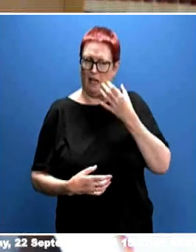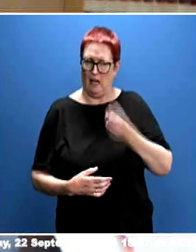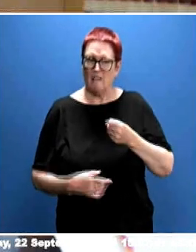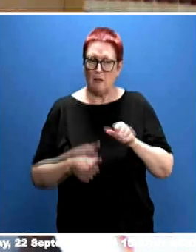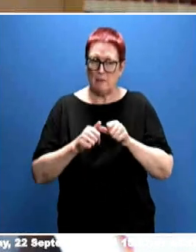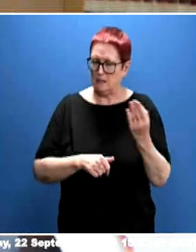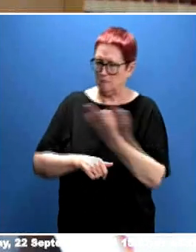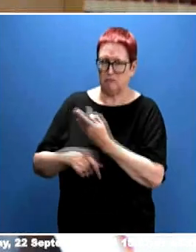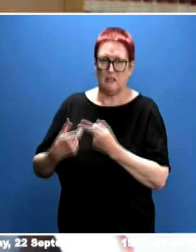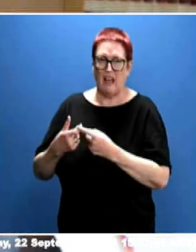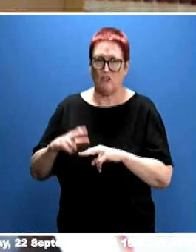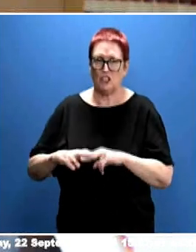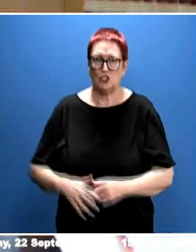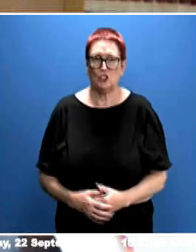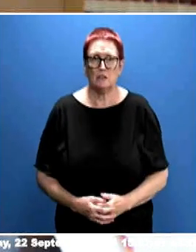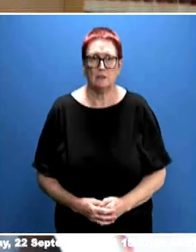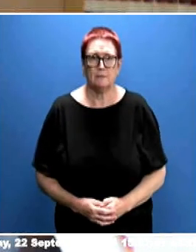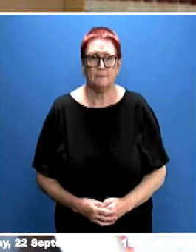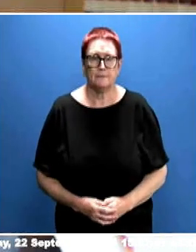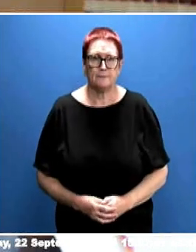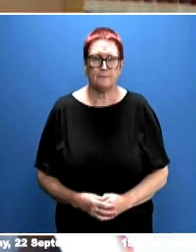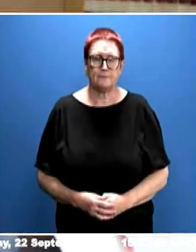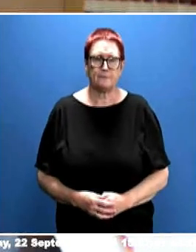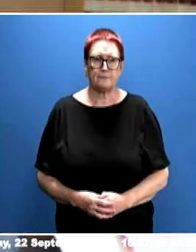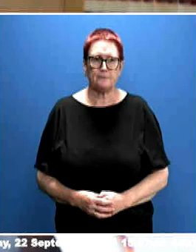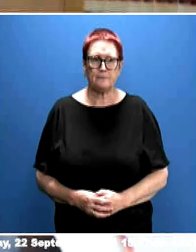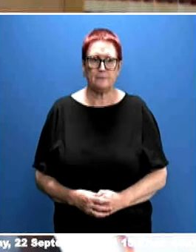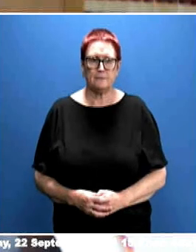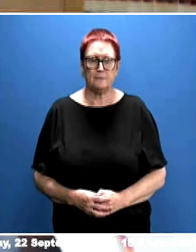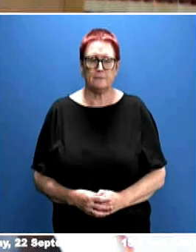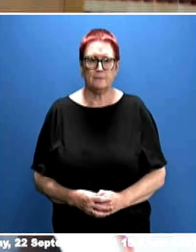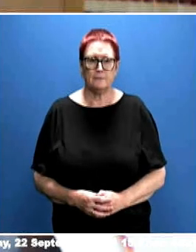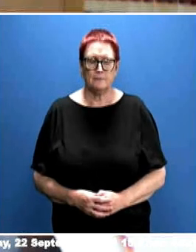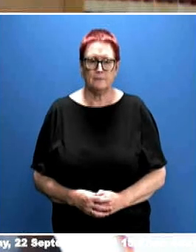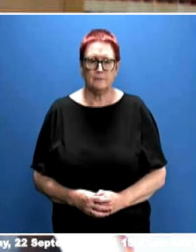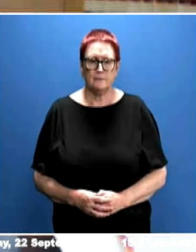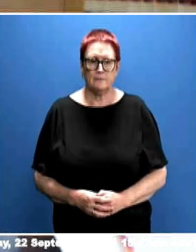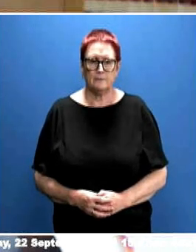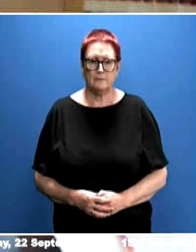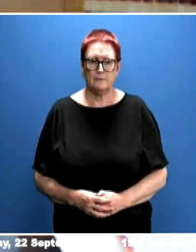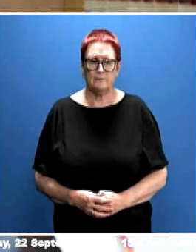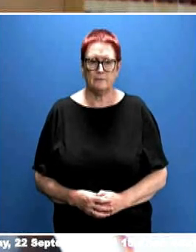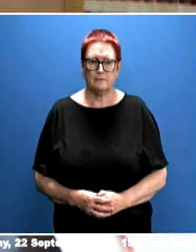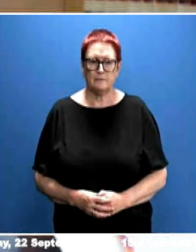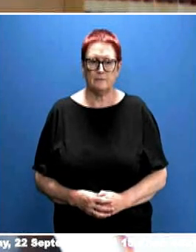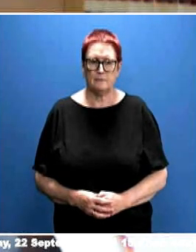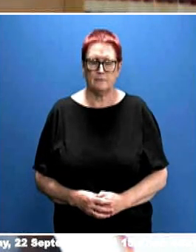You said that the Department is strongly opposed to essentially a